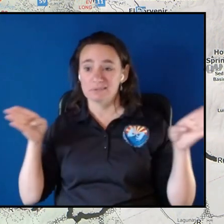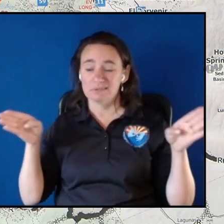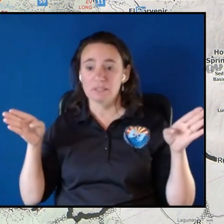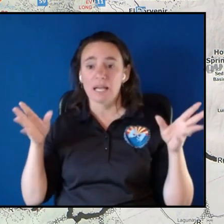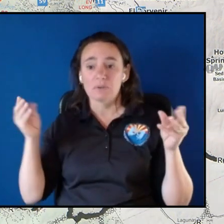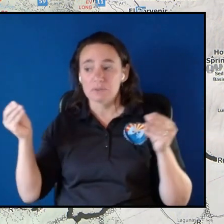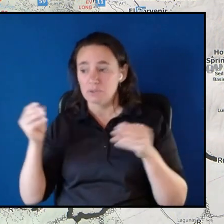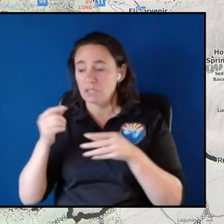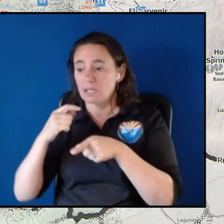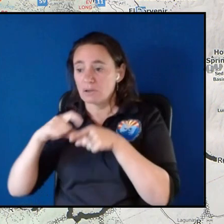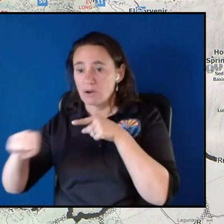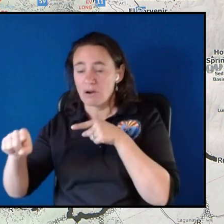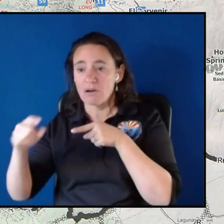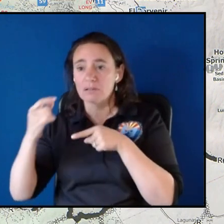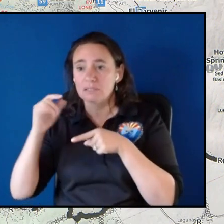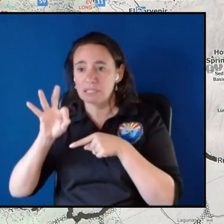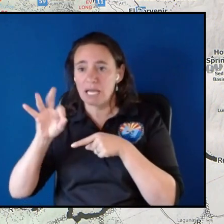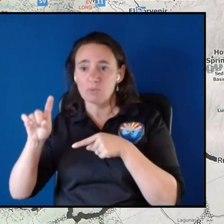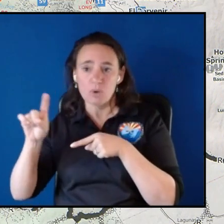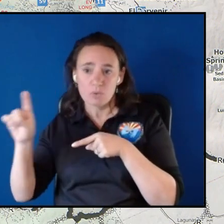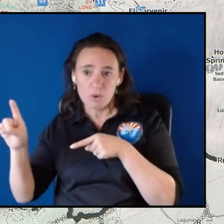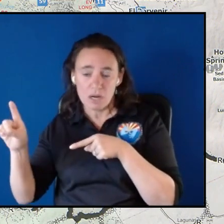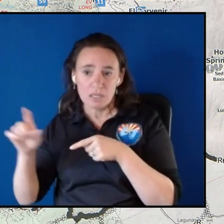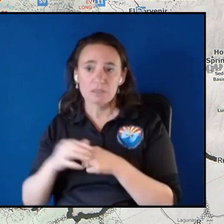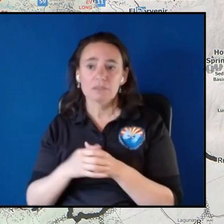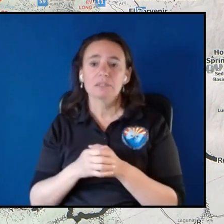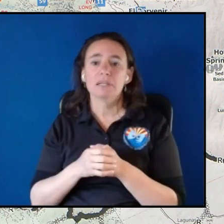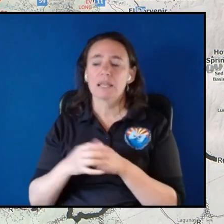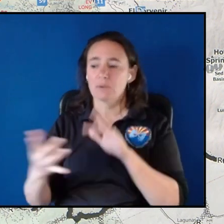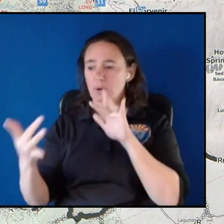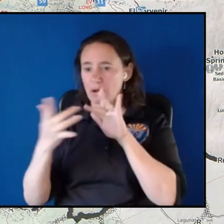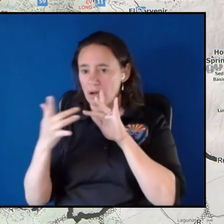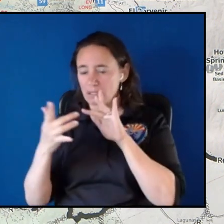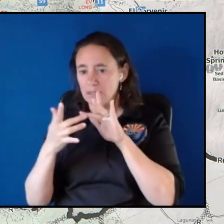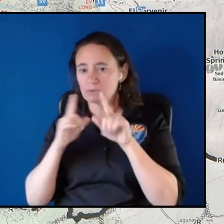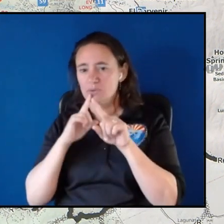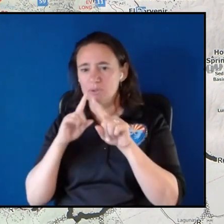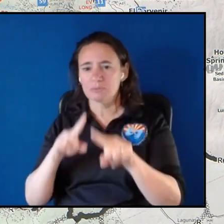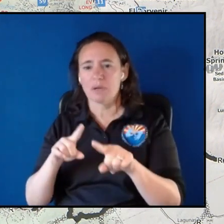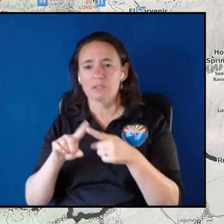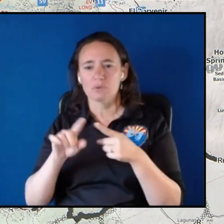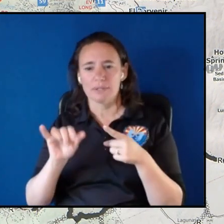will get in contact with ours and we can send that response that way as well. So, we appreciate those calls